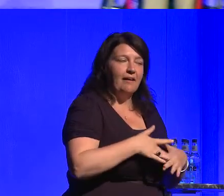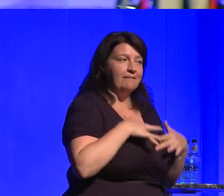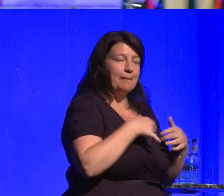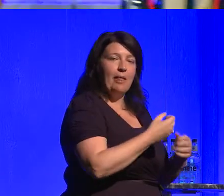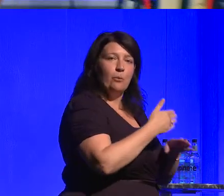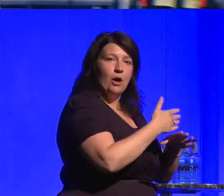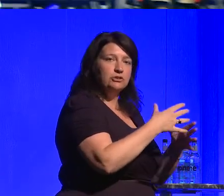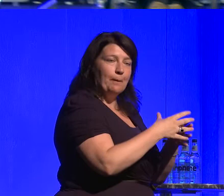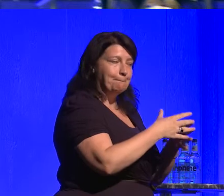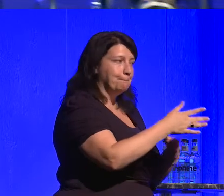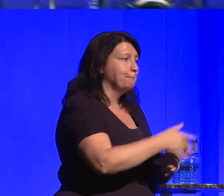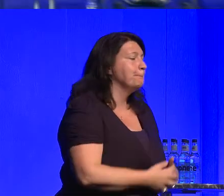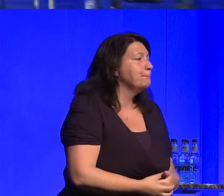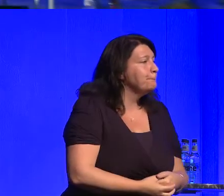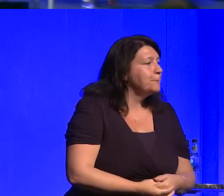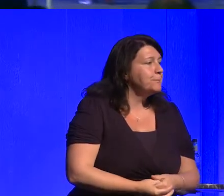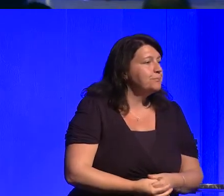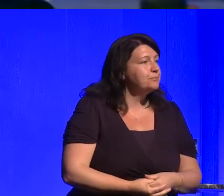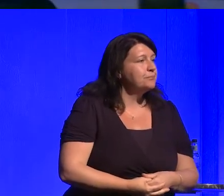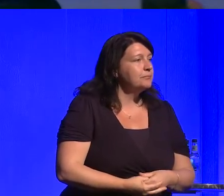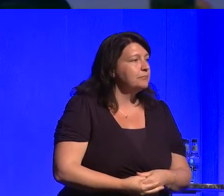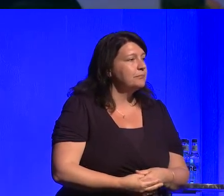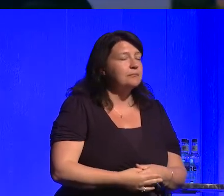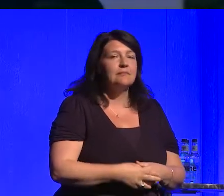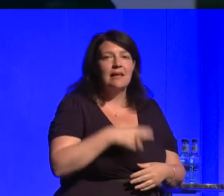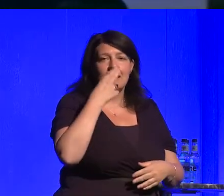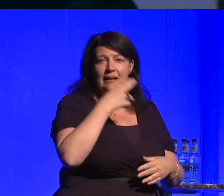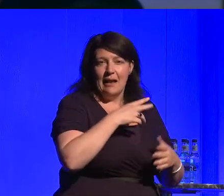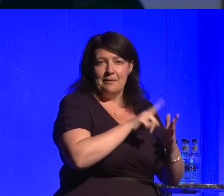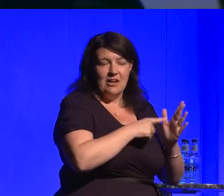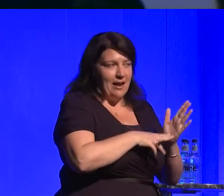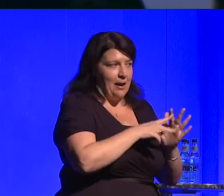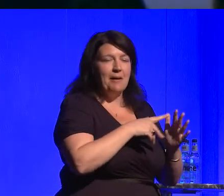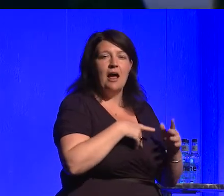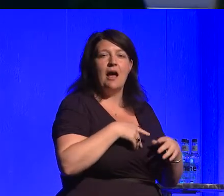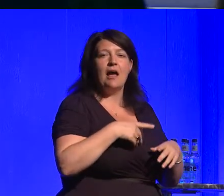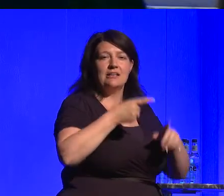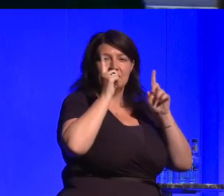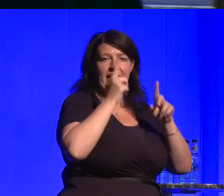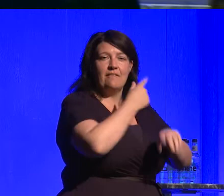the things you have heard today? Jane Cummings: Thank you. My name is Jane Cummings; I am the Chief Nursing Officer.